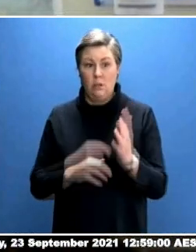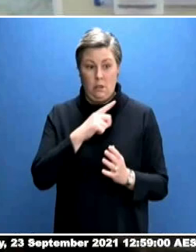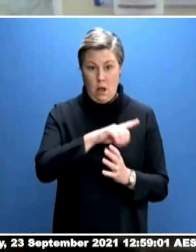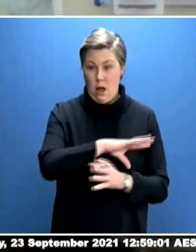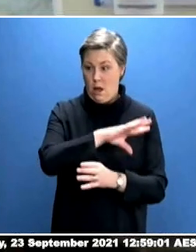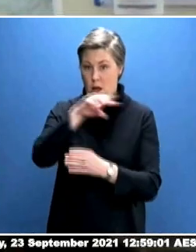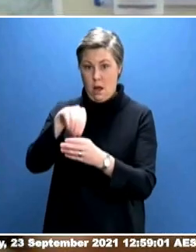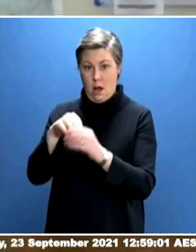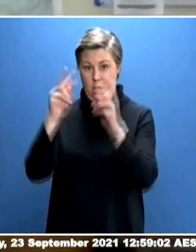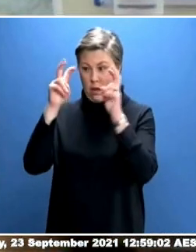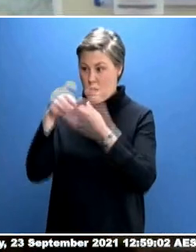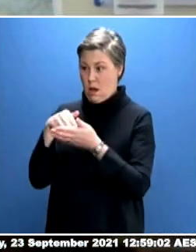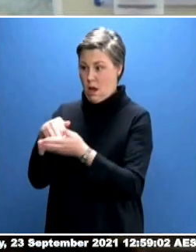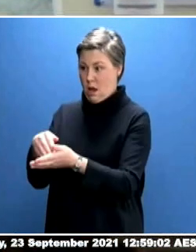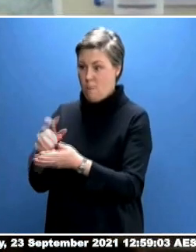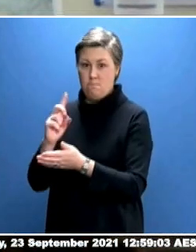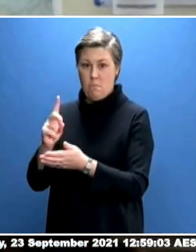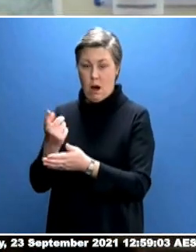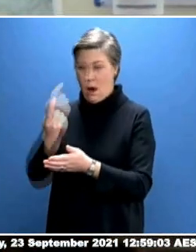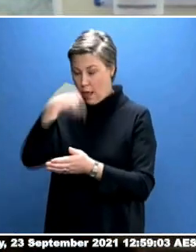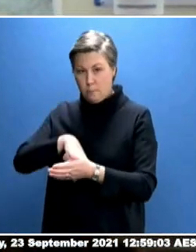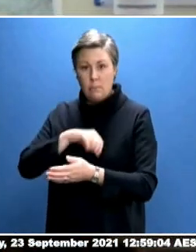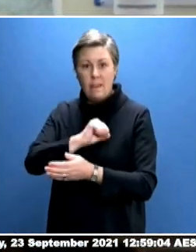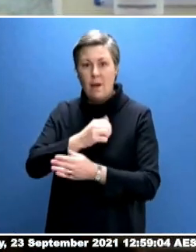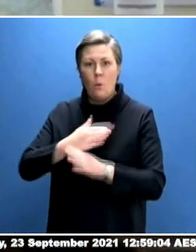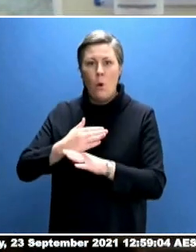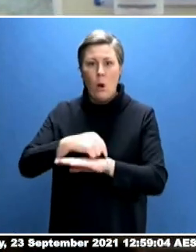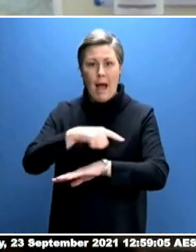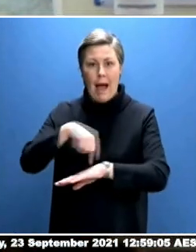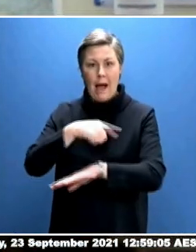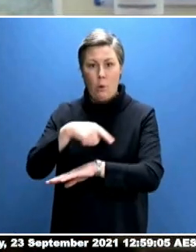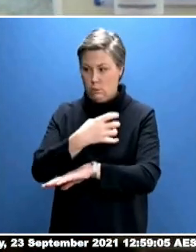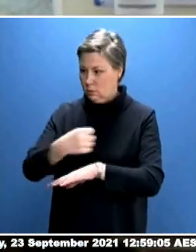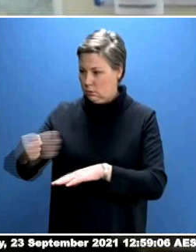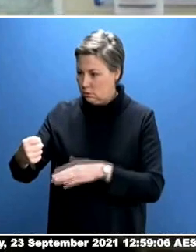There's a number of other things, and that's just one forum, but essentially,